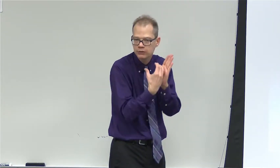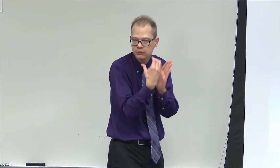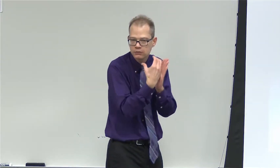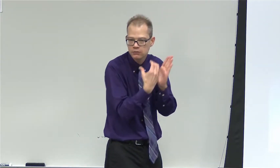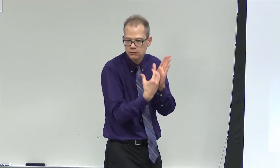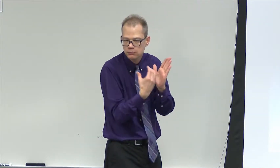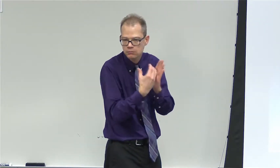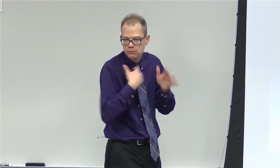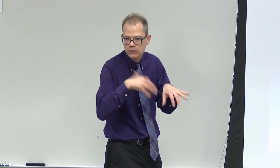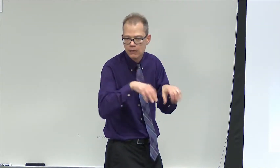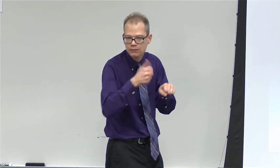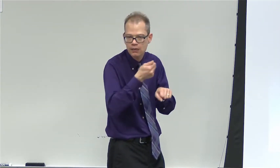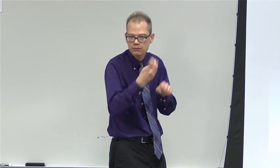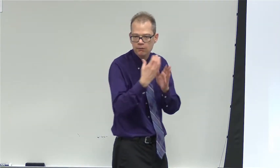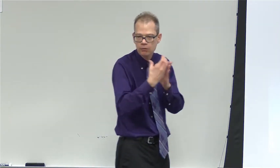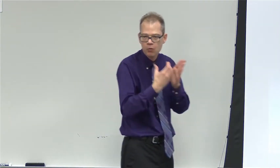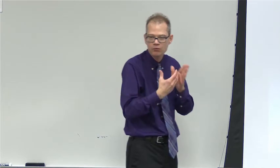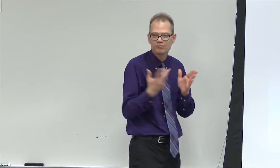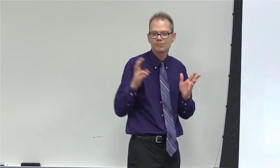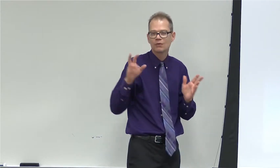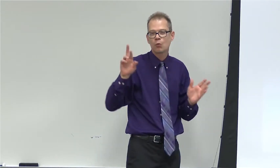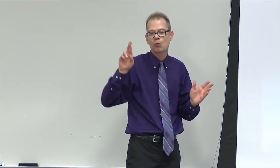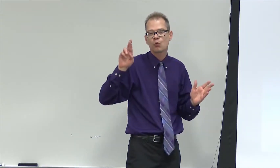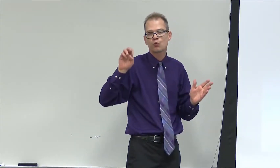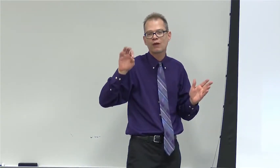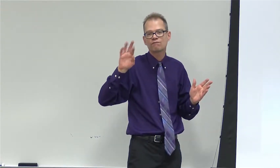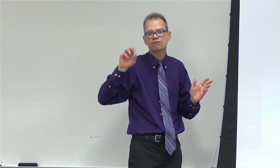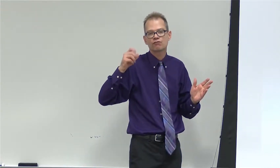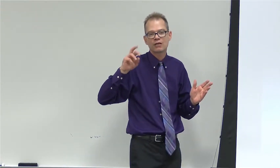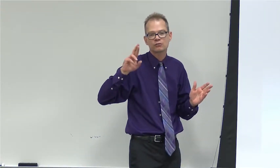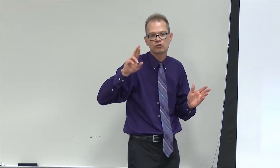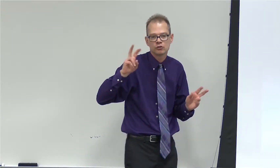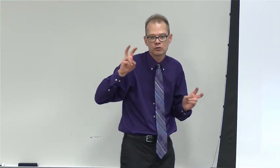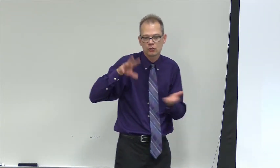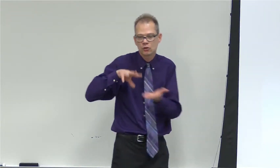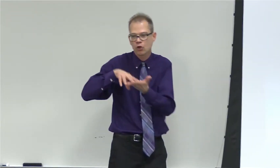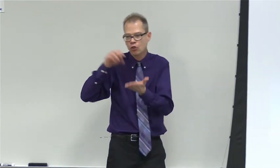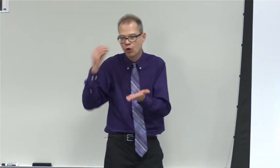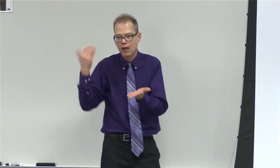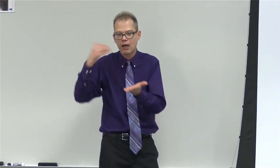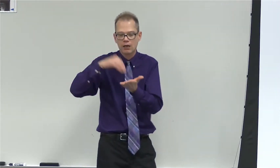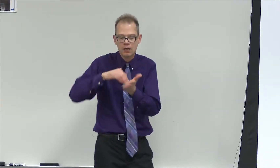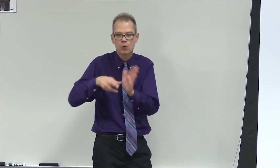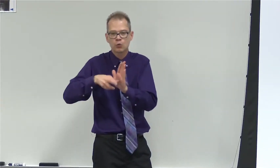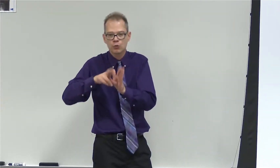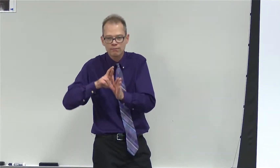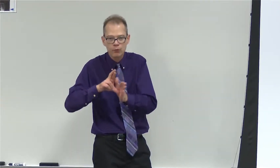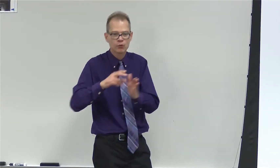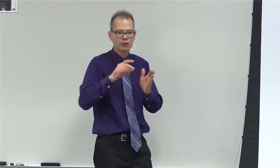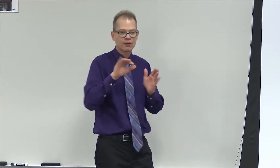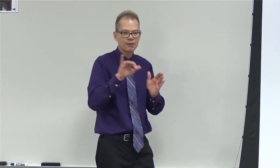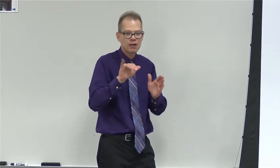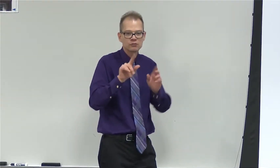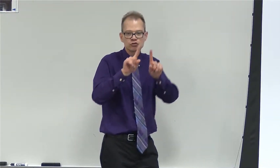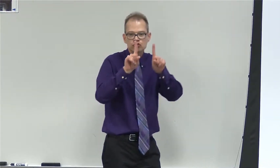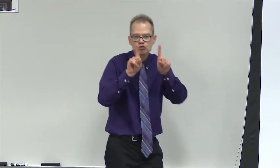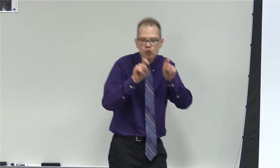There were several courses that I had to take, kind of refreshers really, a review of things that I had learned before,